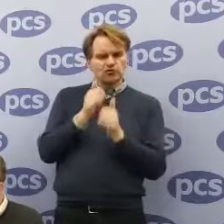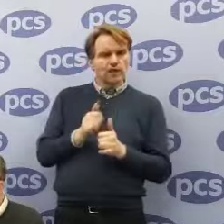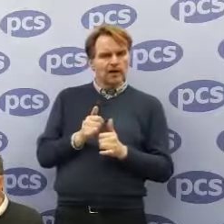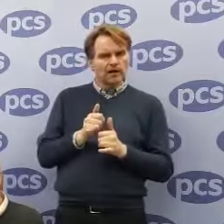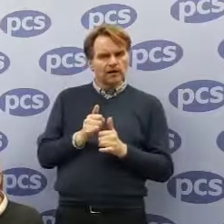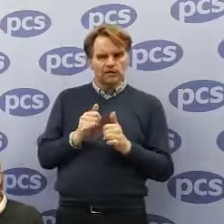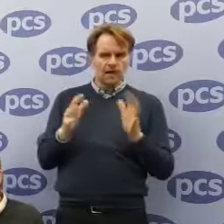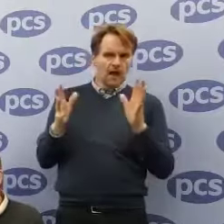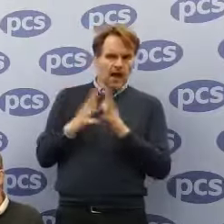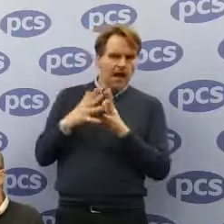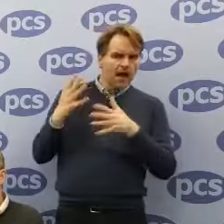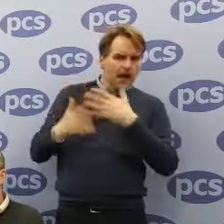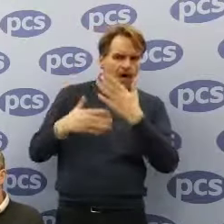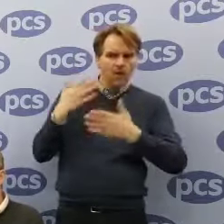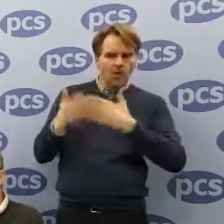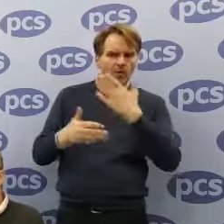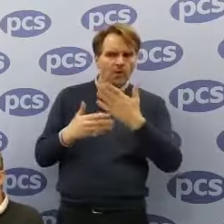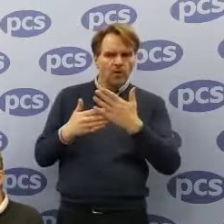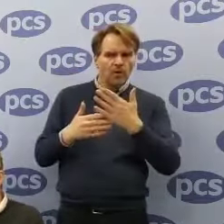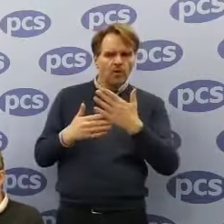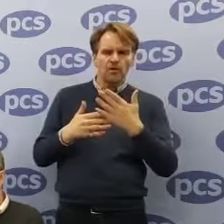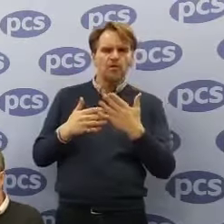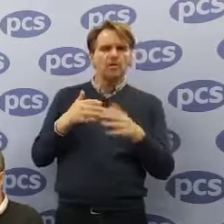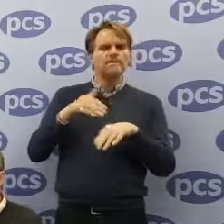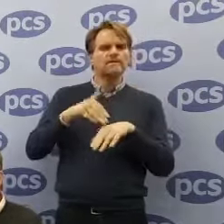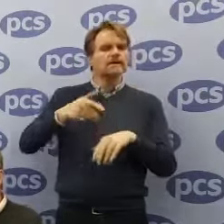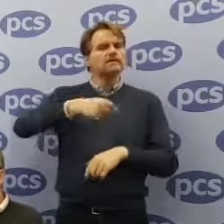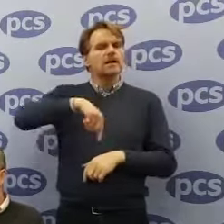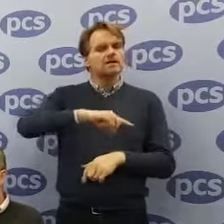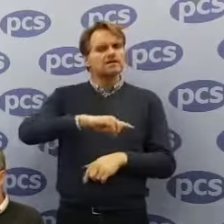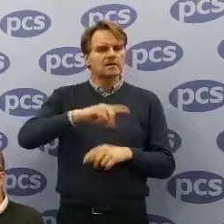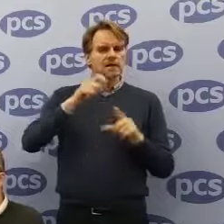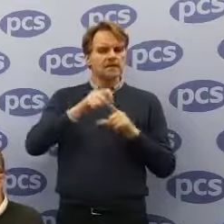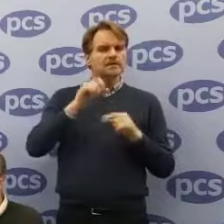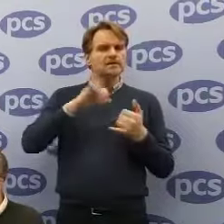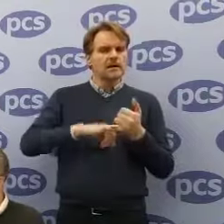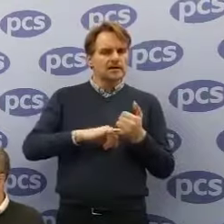to PCS members but what I can assure people is, is that if this throws